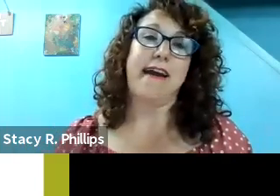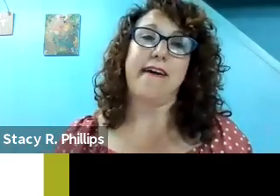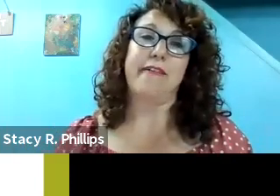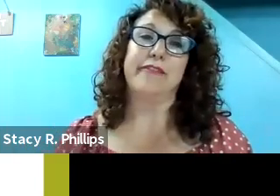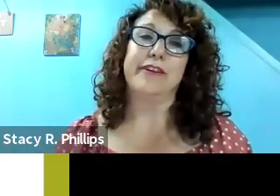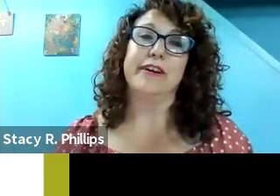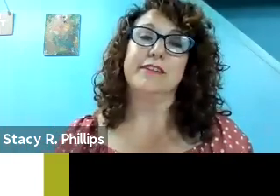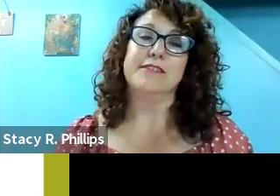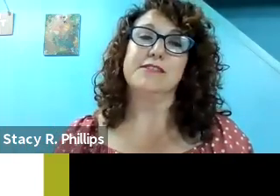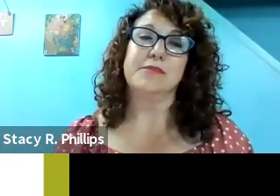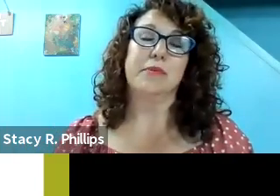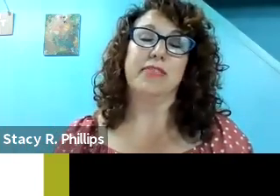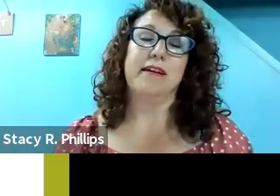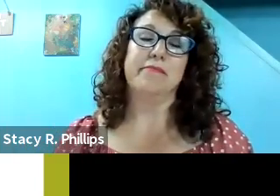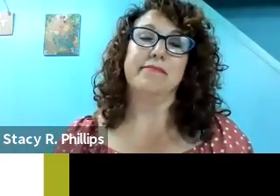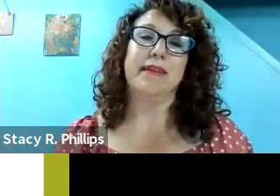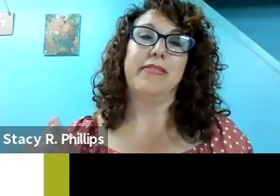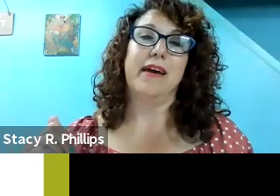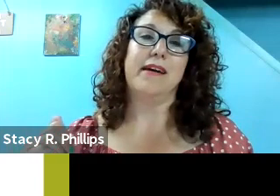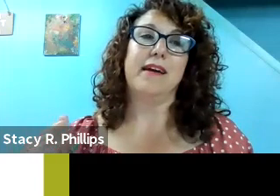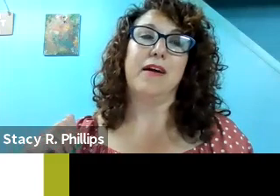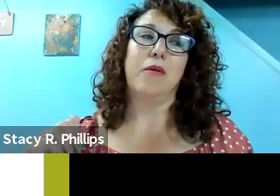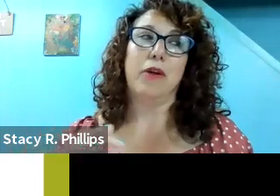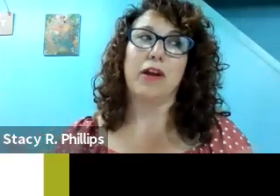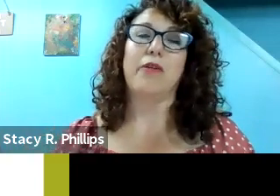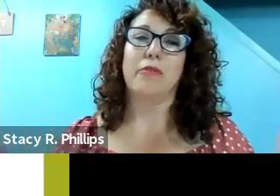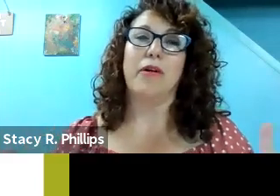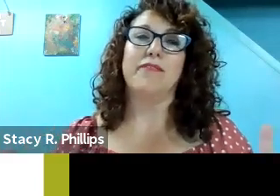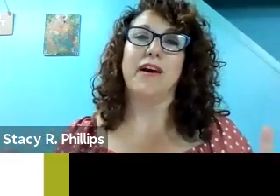I have to support them. And then we're going to go through all of